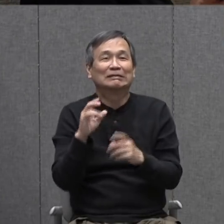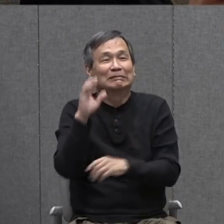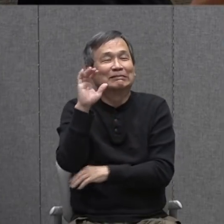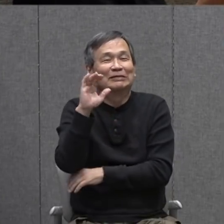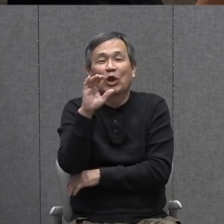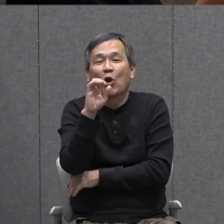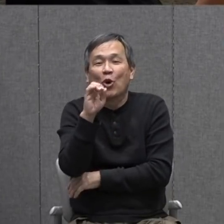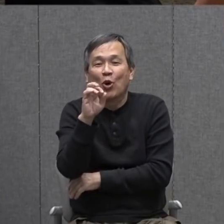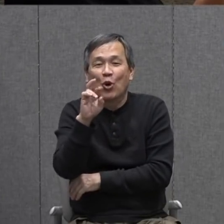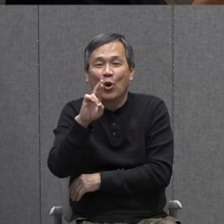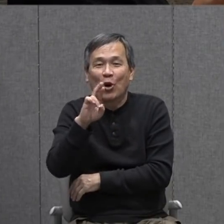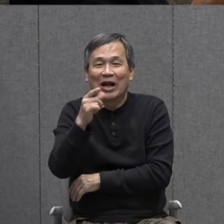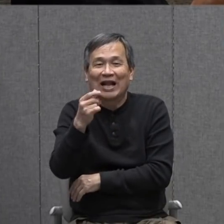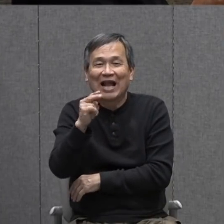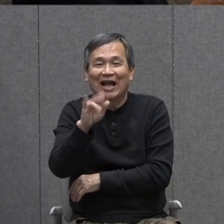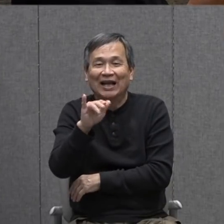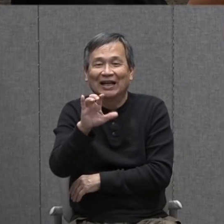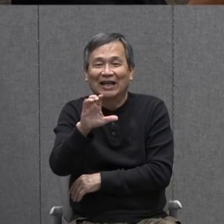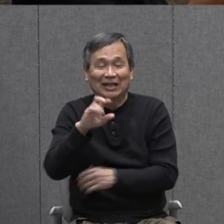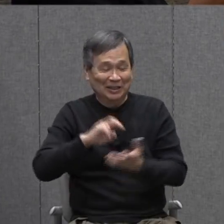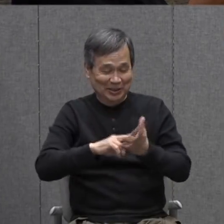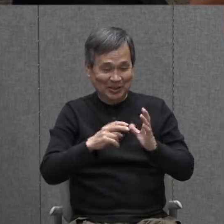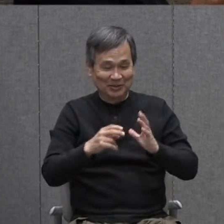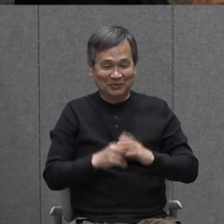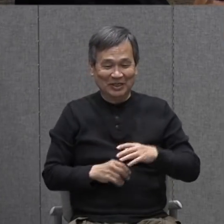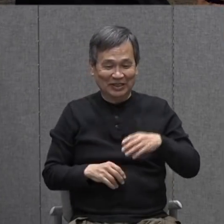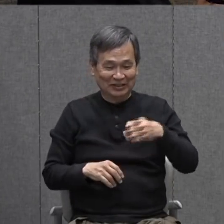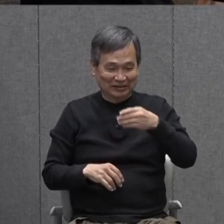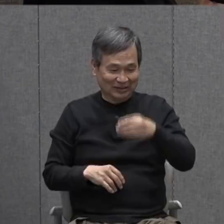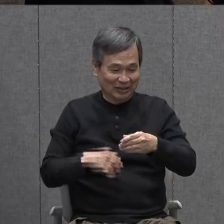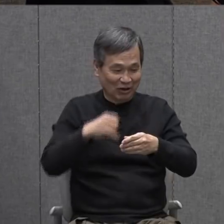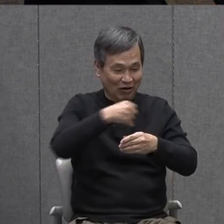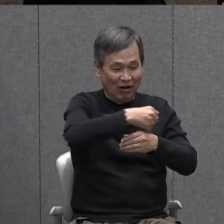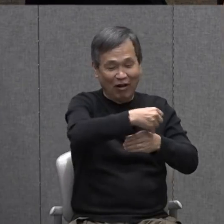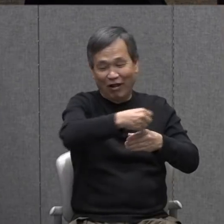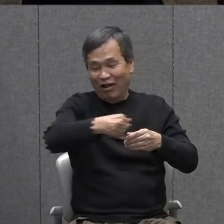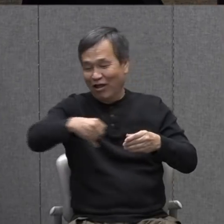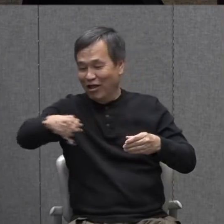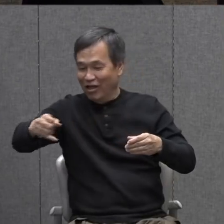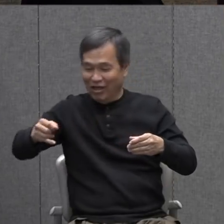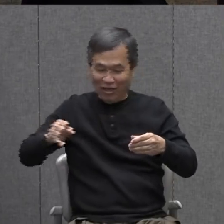It's curvy, it doesn't make a lot of sense, and it's harder to describe.